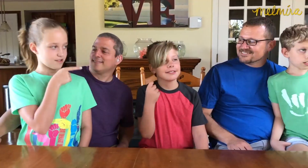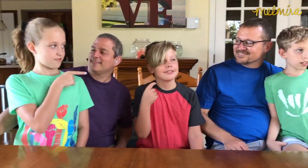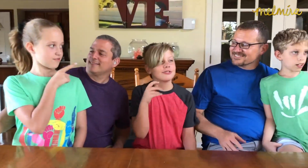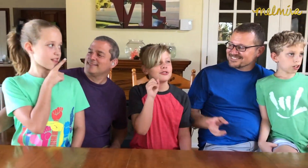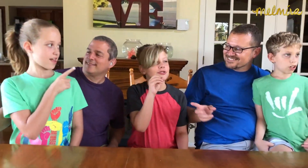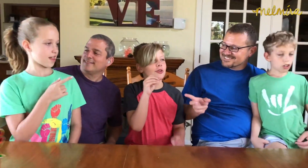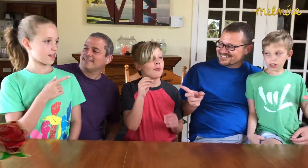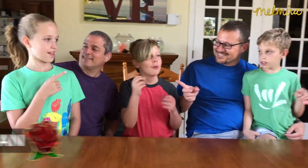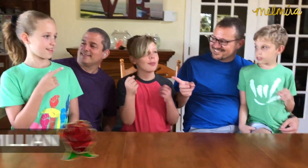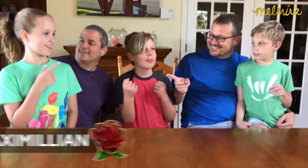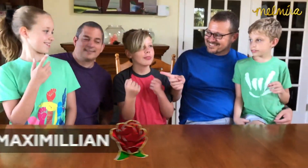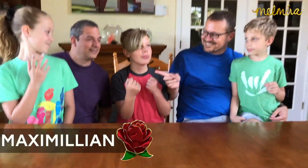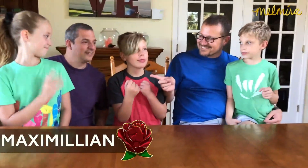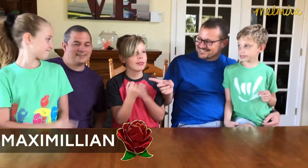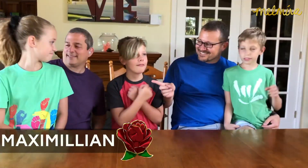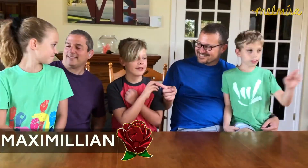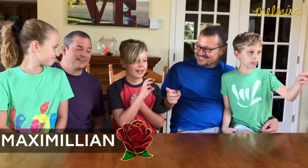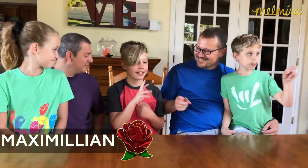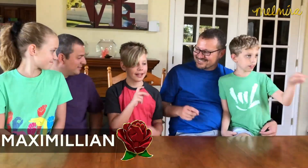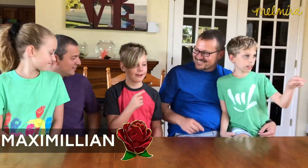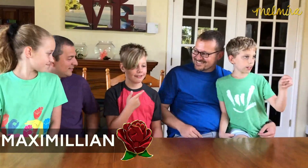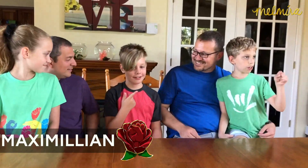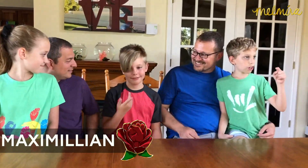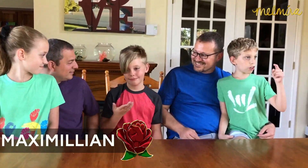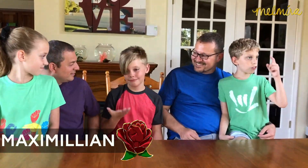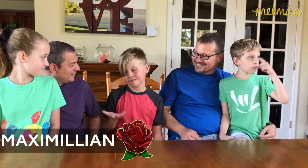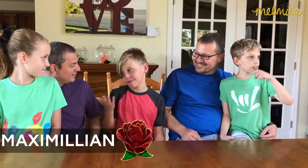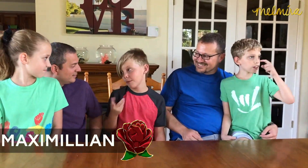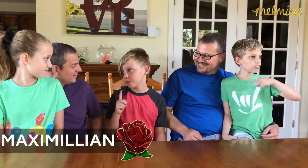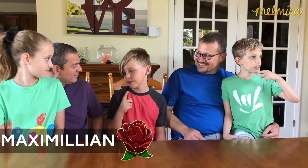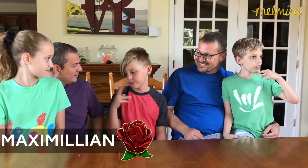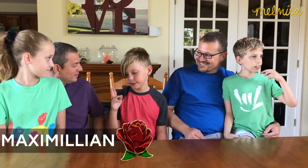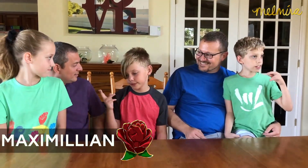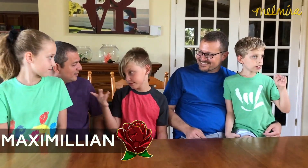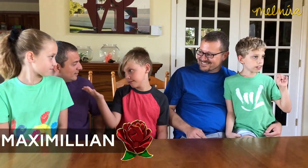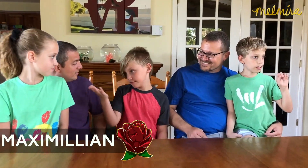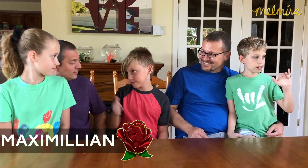Because they're so lovable!